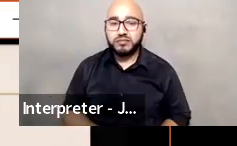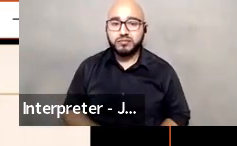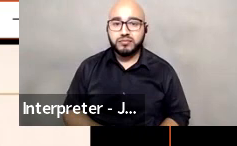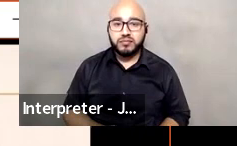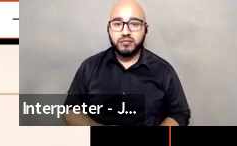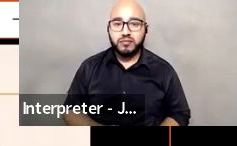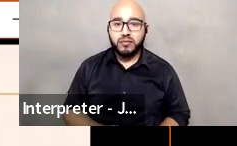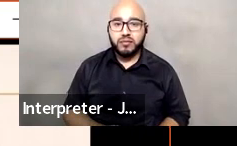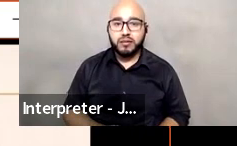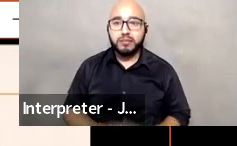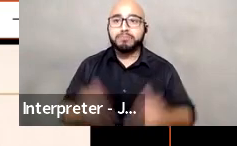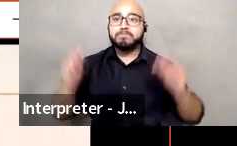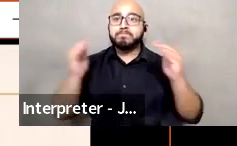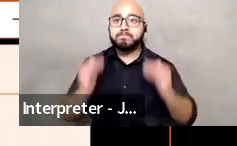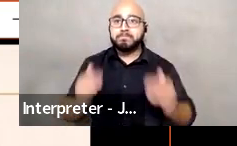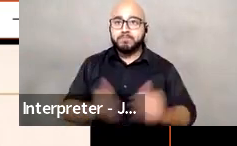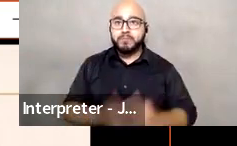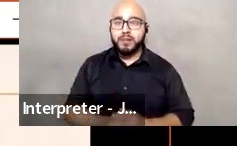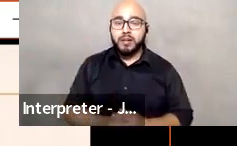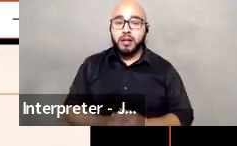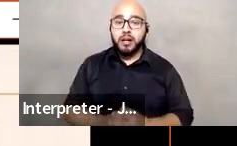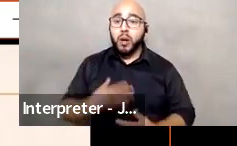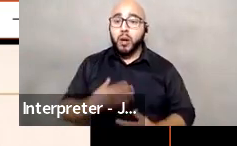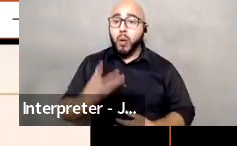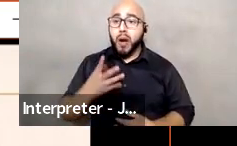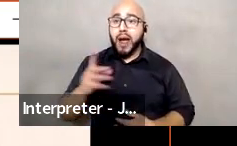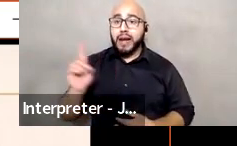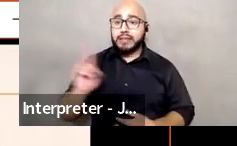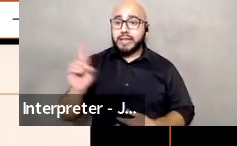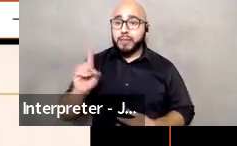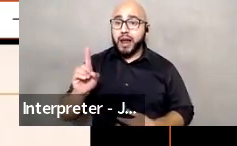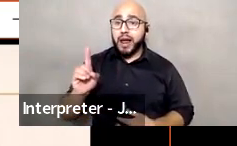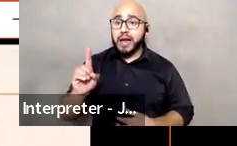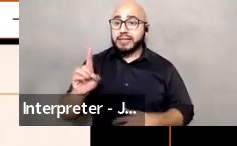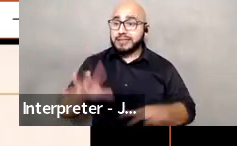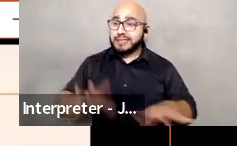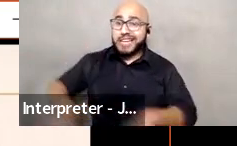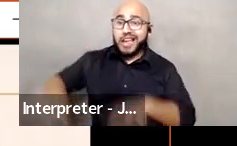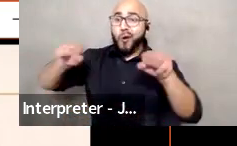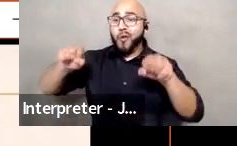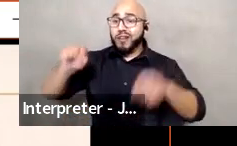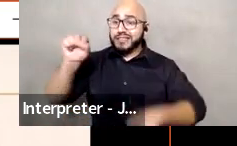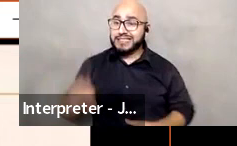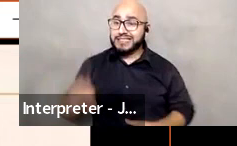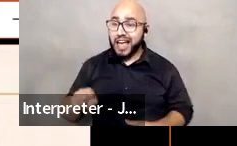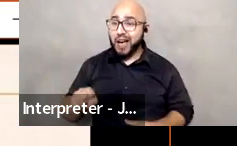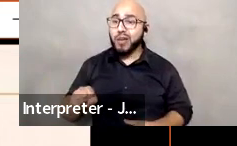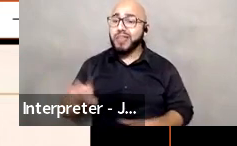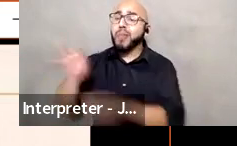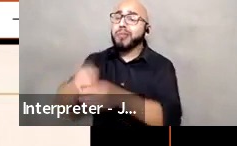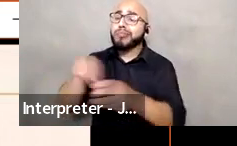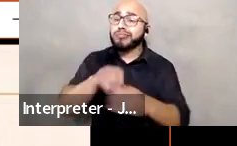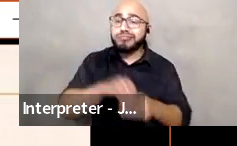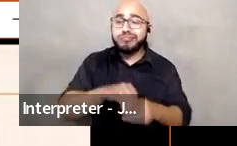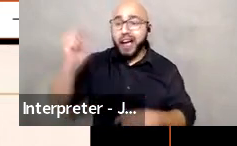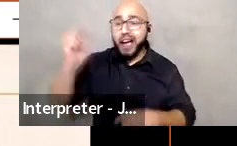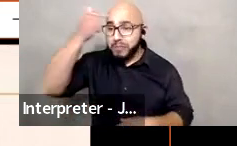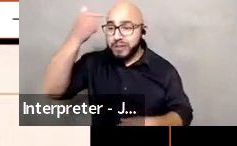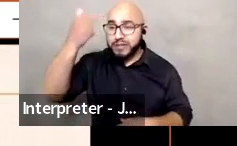Meanwhile. White Democrats take over the south. They take over all the. Governments of the South so that by.